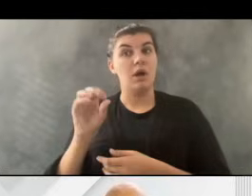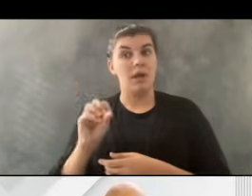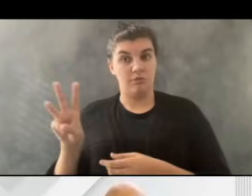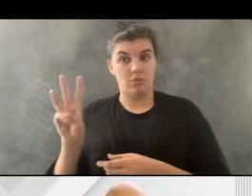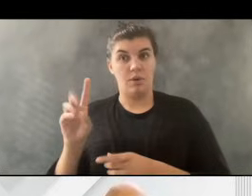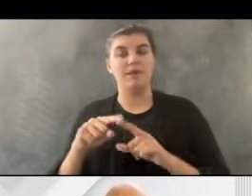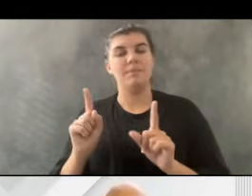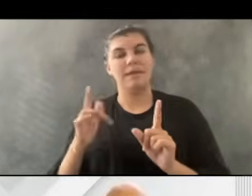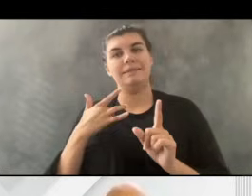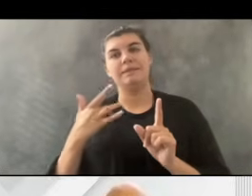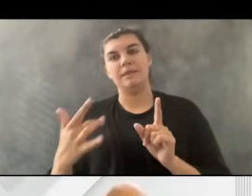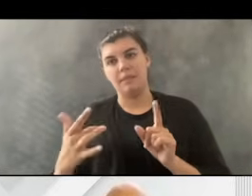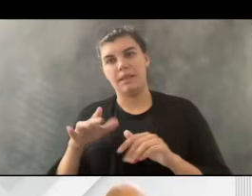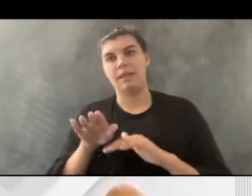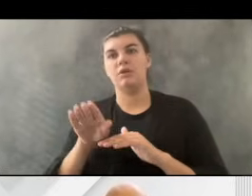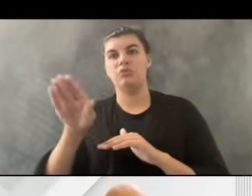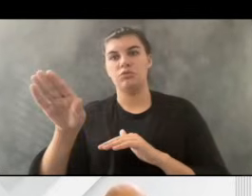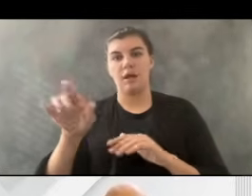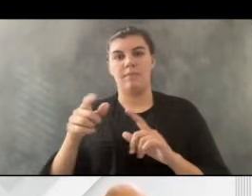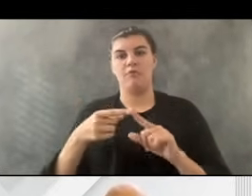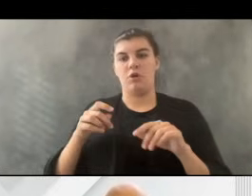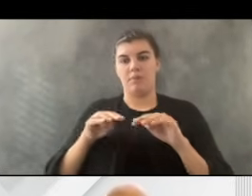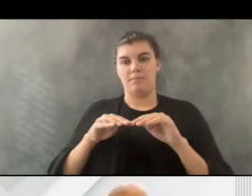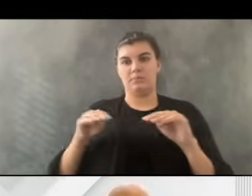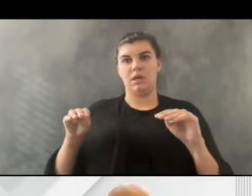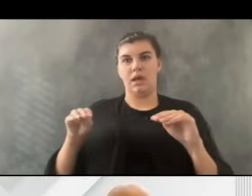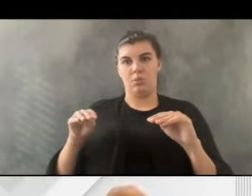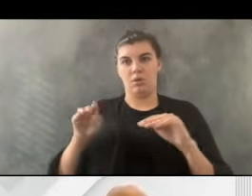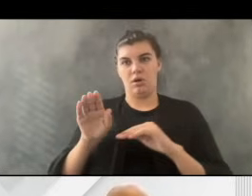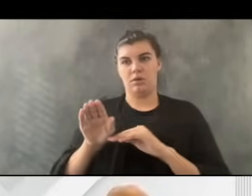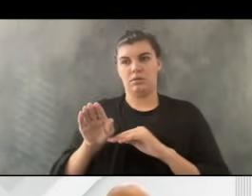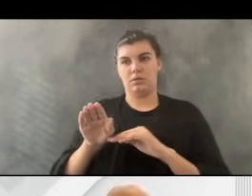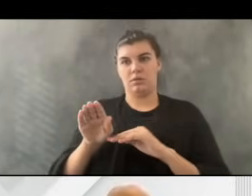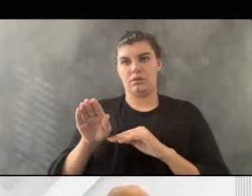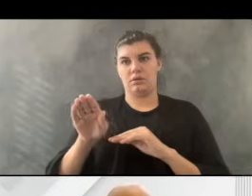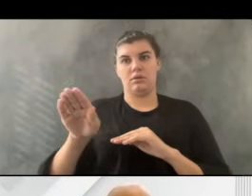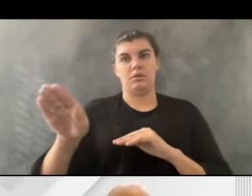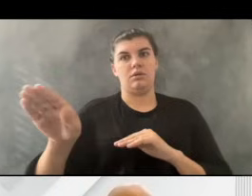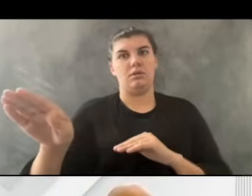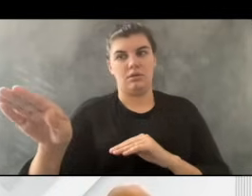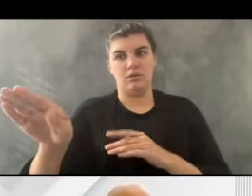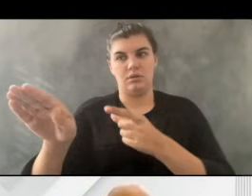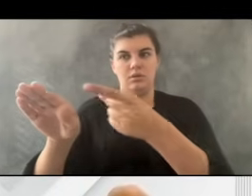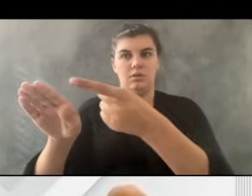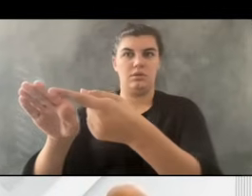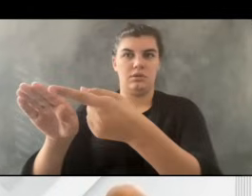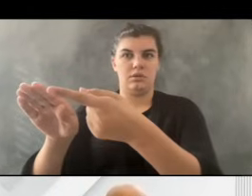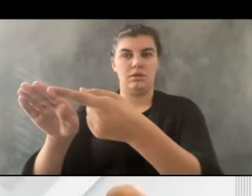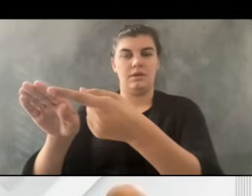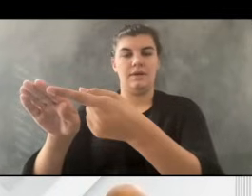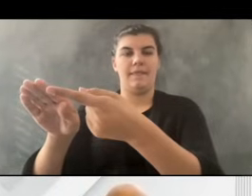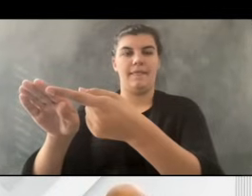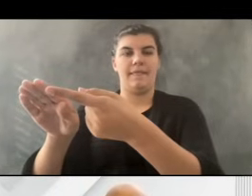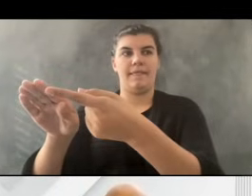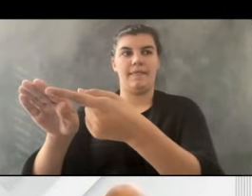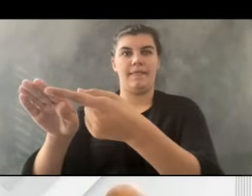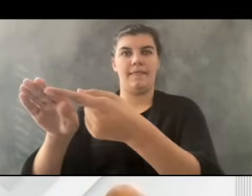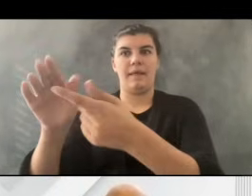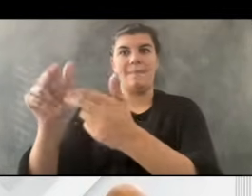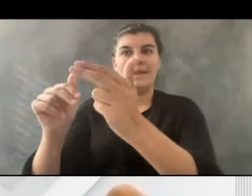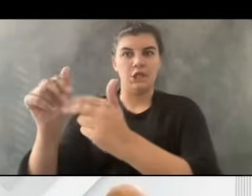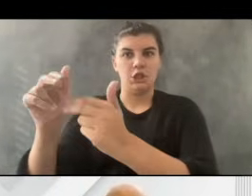usually a ramp that's leading from the sidewalk level to a building entrance or to